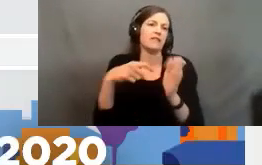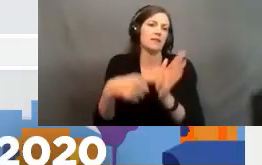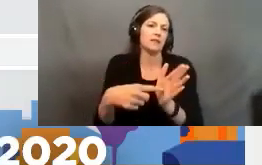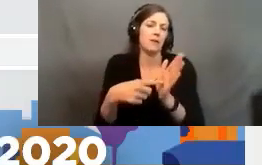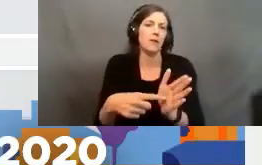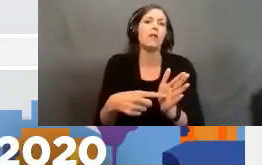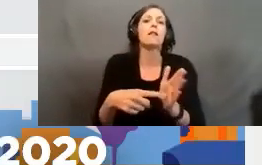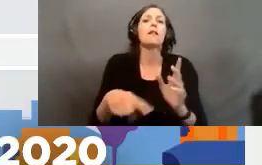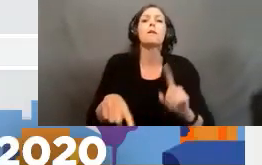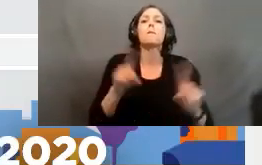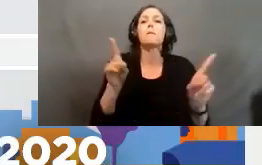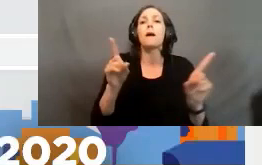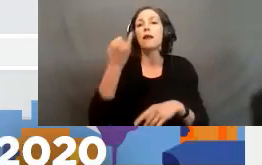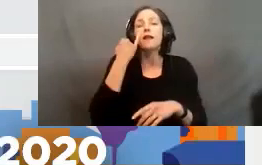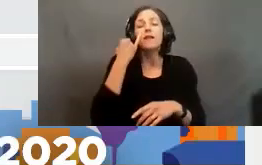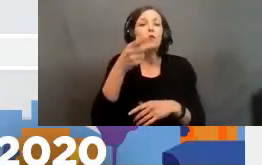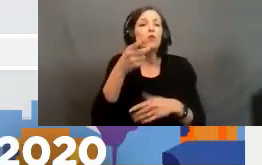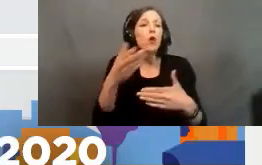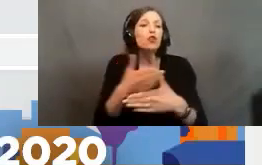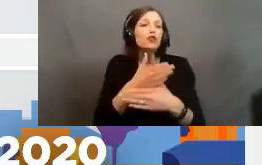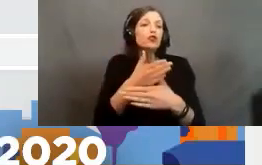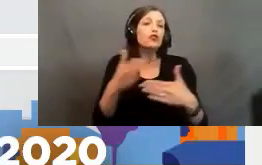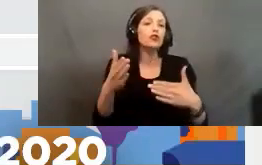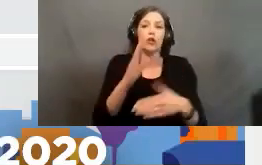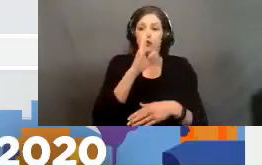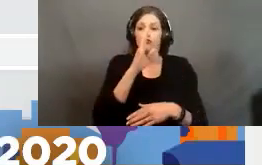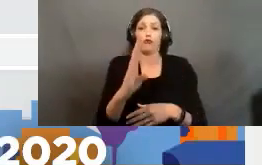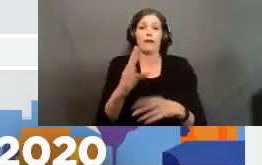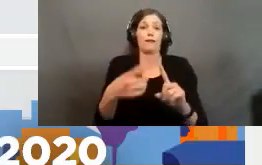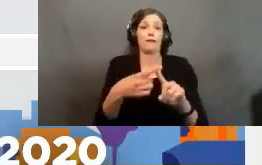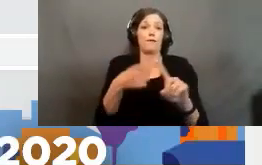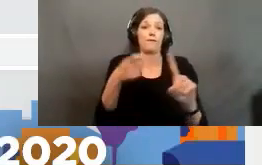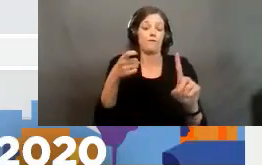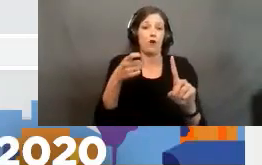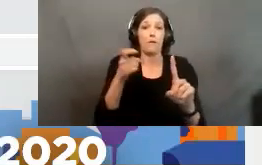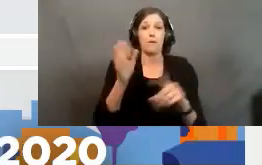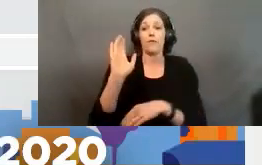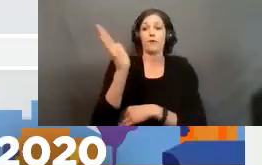12:33:04 if you are sharing directly from 12:33:12 the presentation gallery, you can do